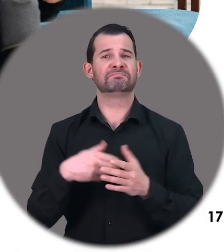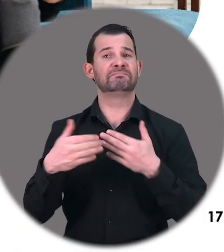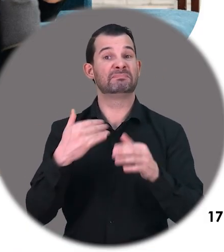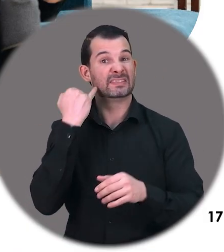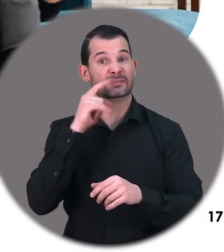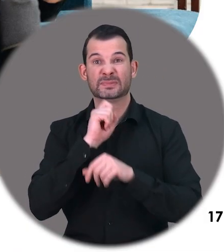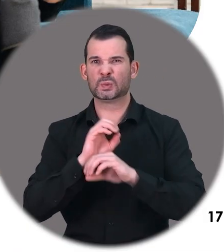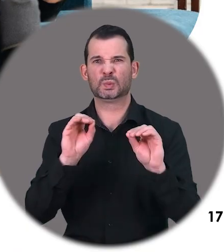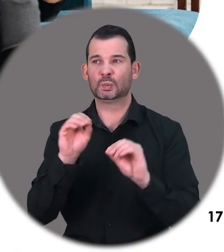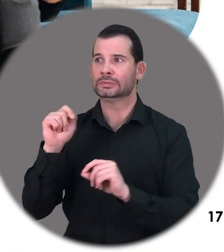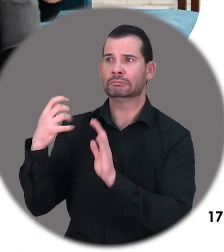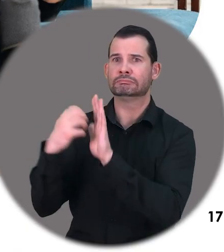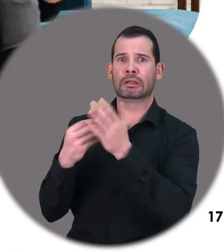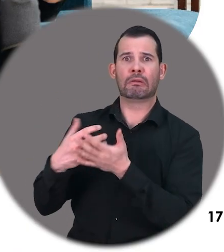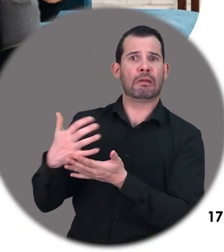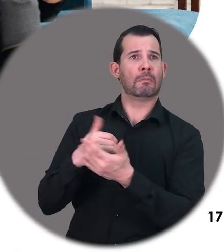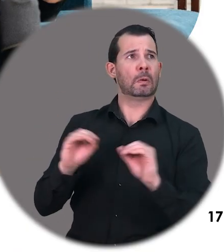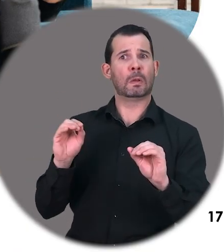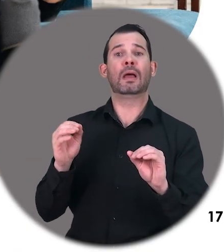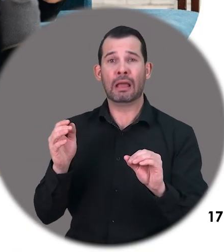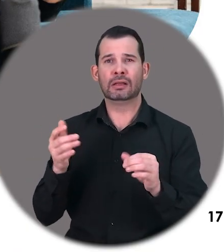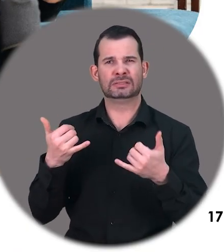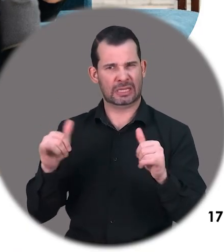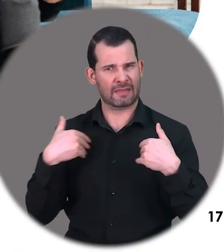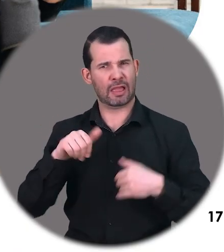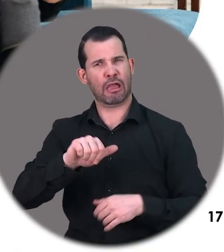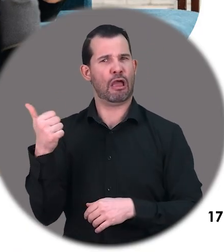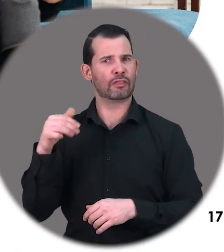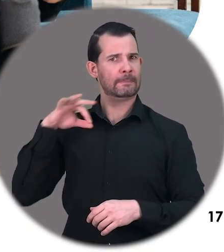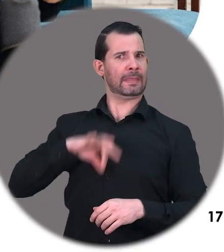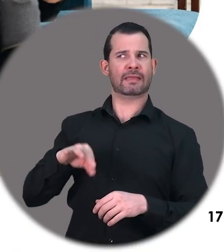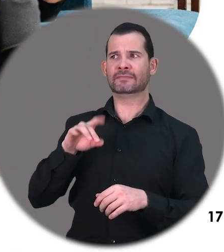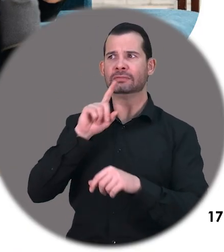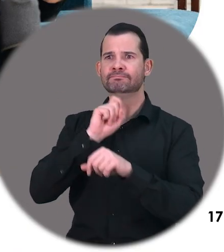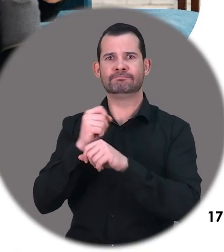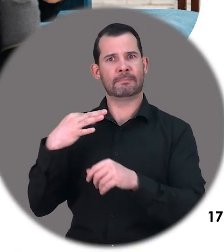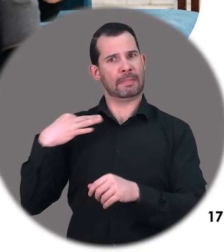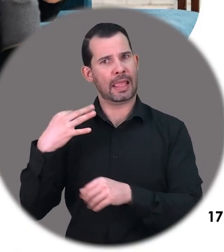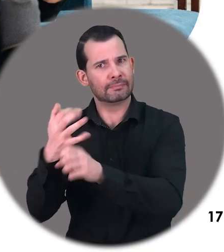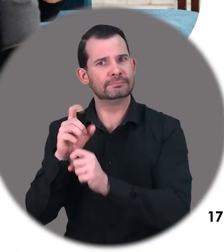Even if you do not have taxable income, there are other benefits to applying for the DTC.